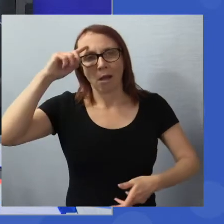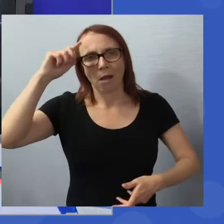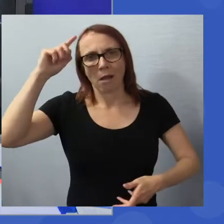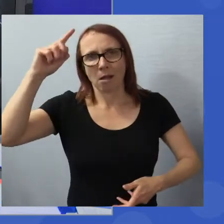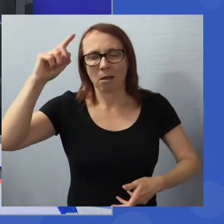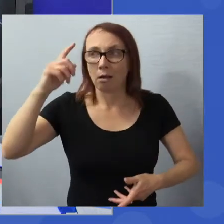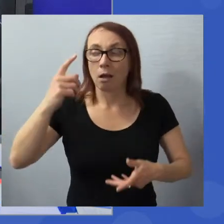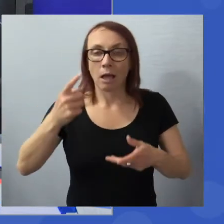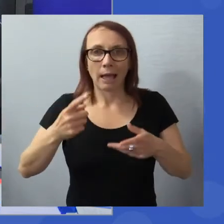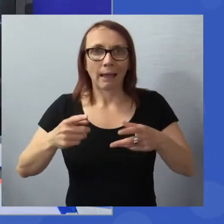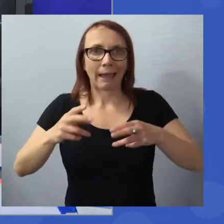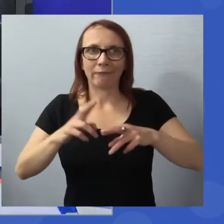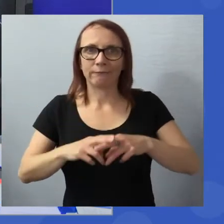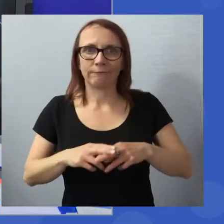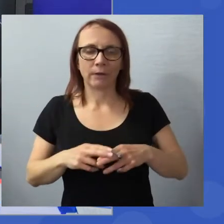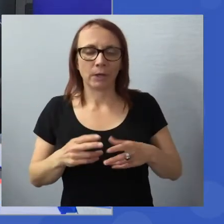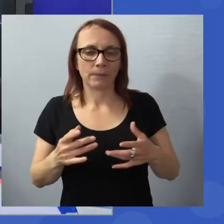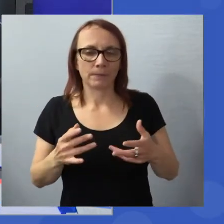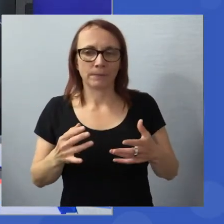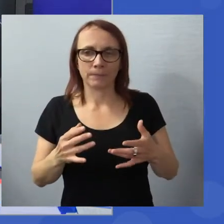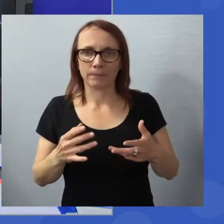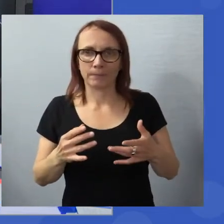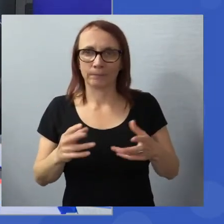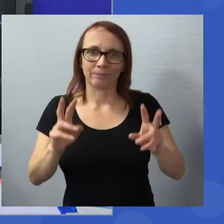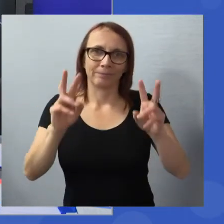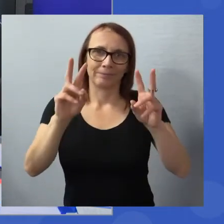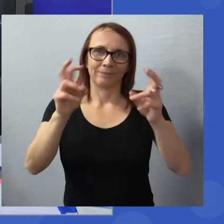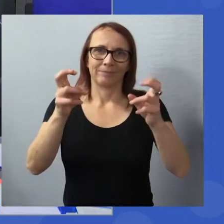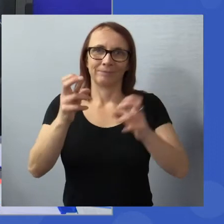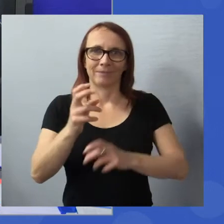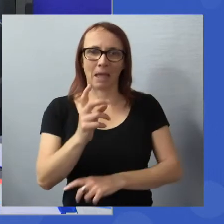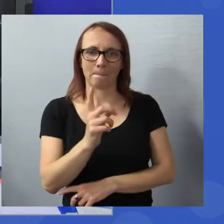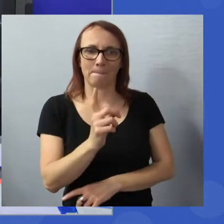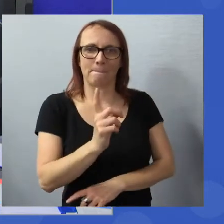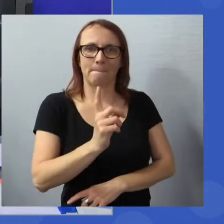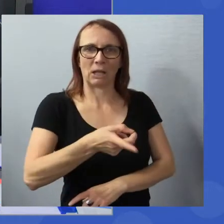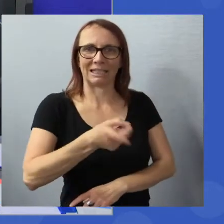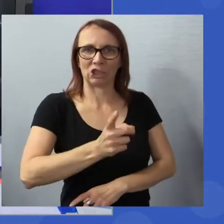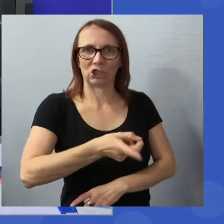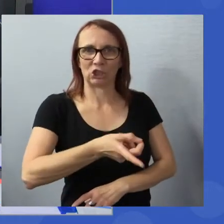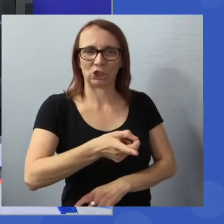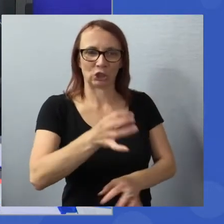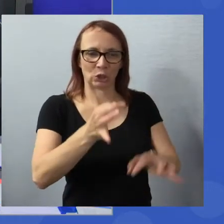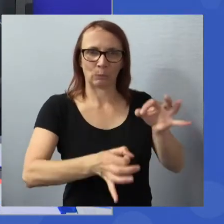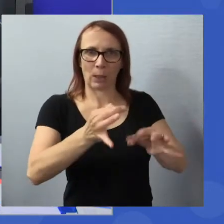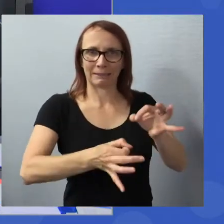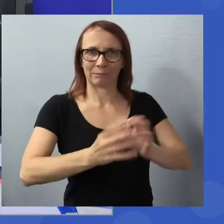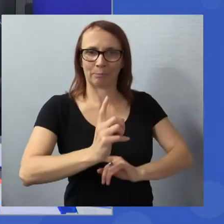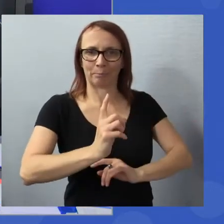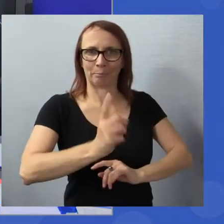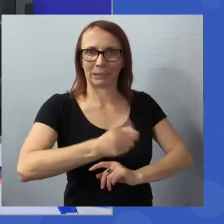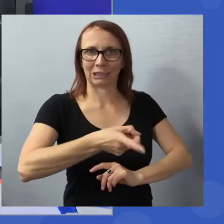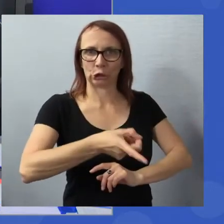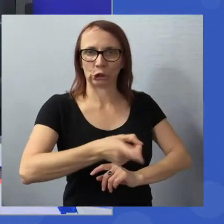can sort of punish in inverted commas the politicians by taking something from